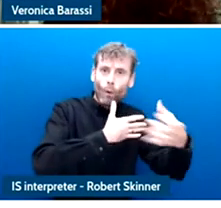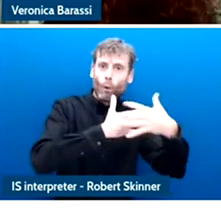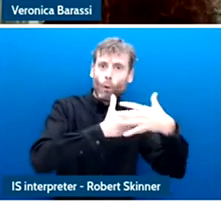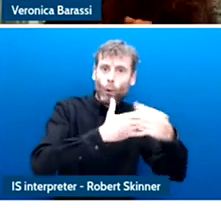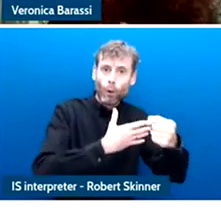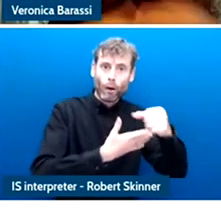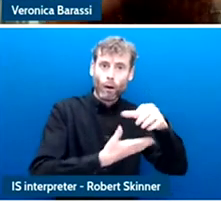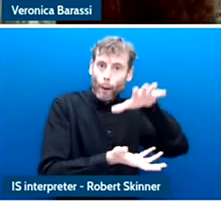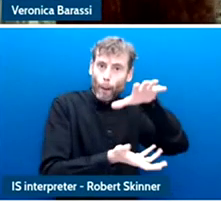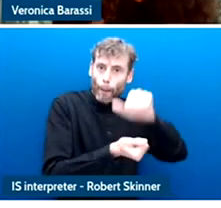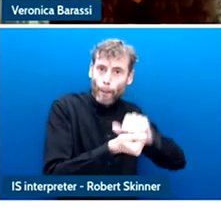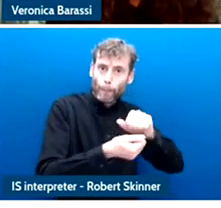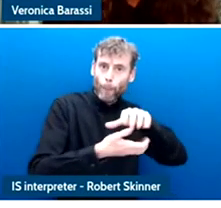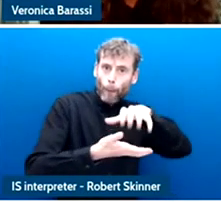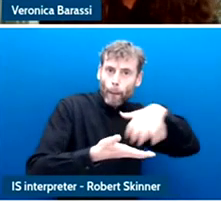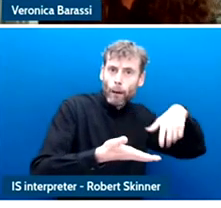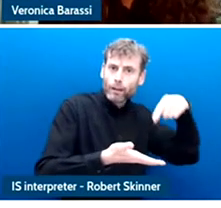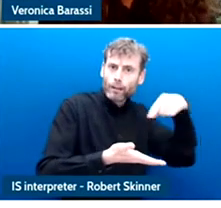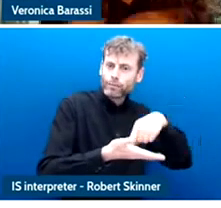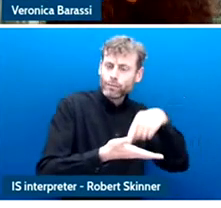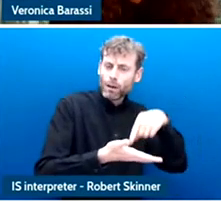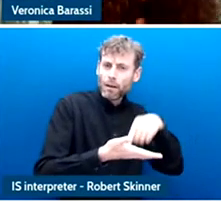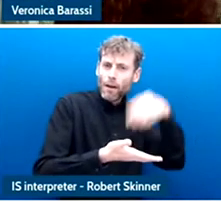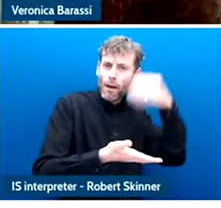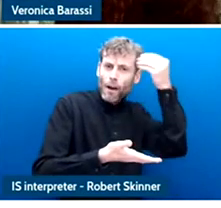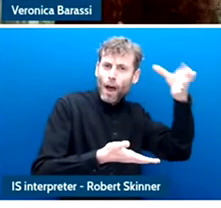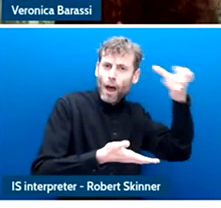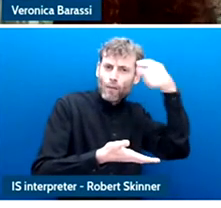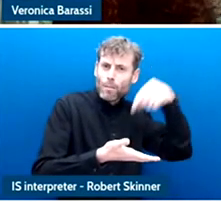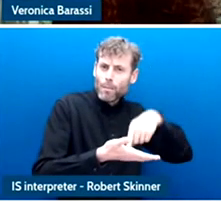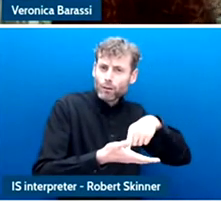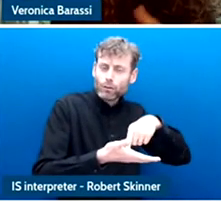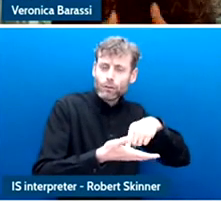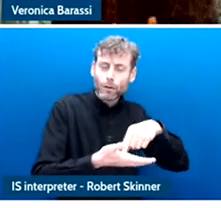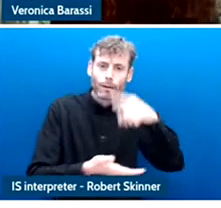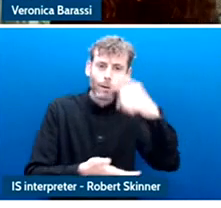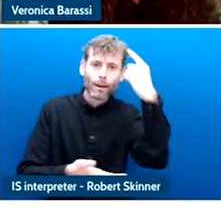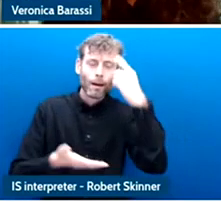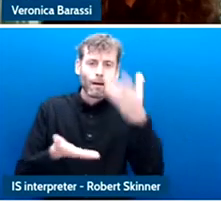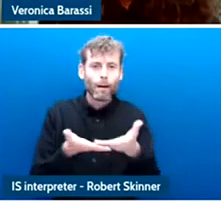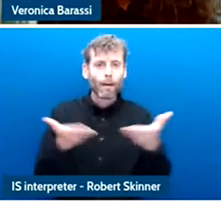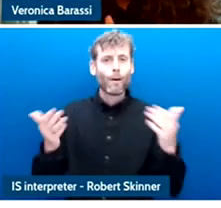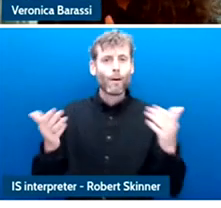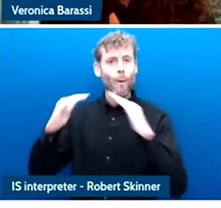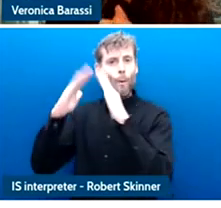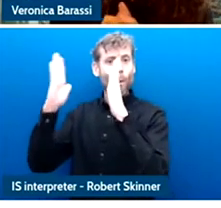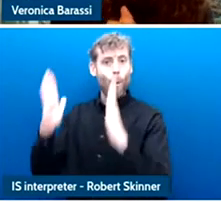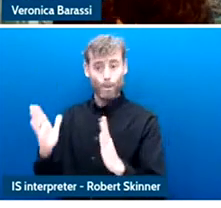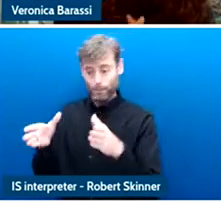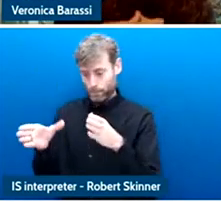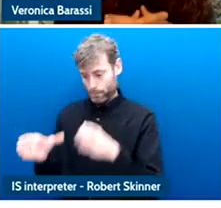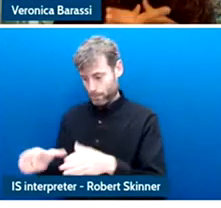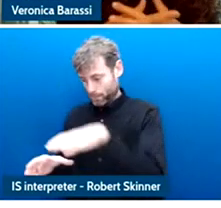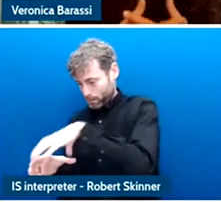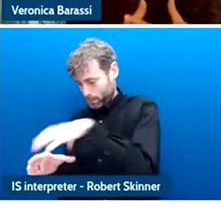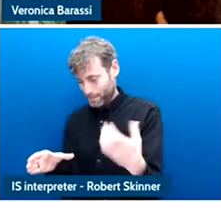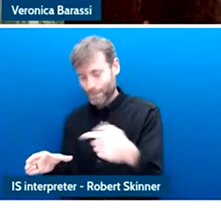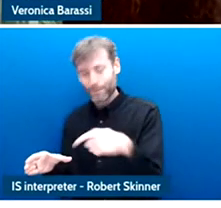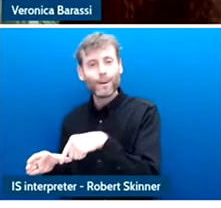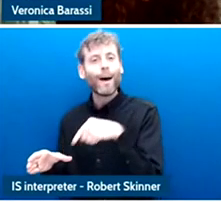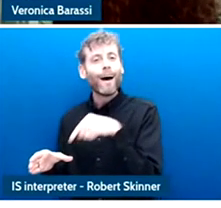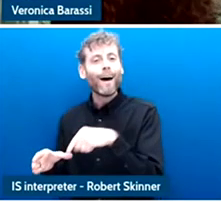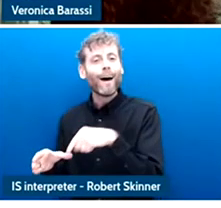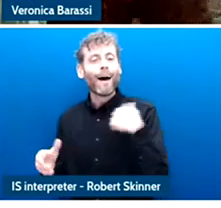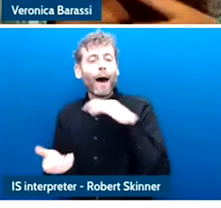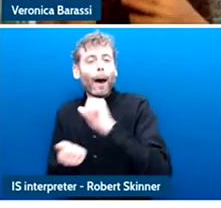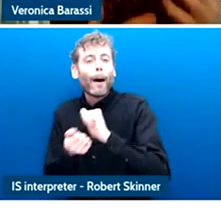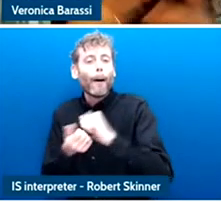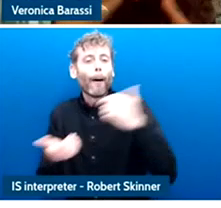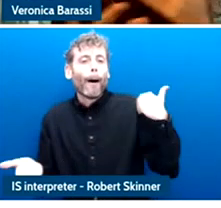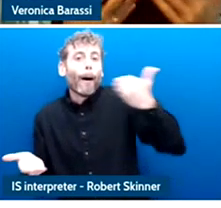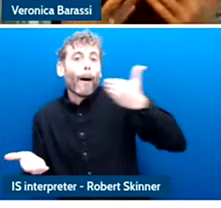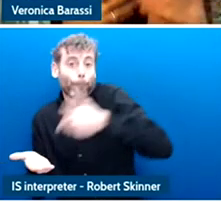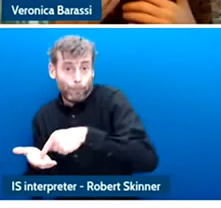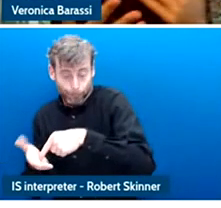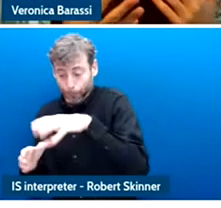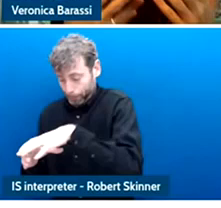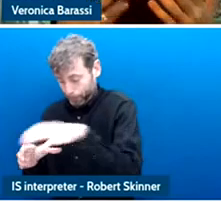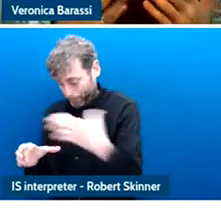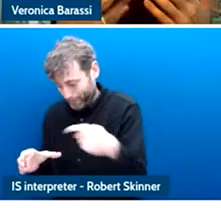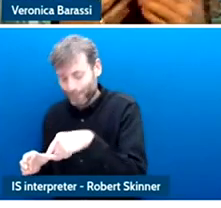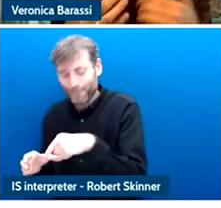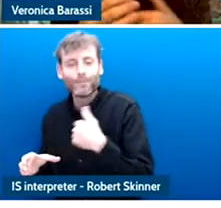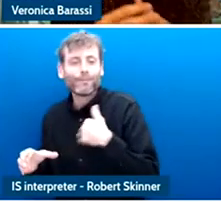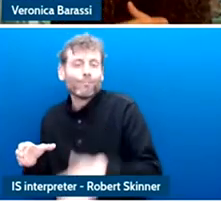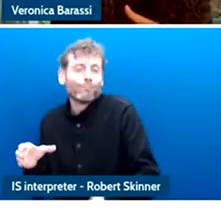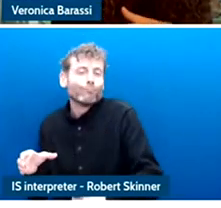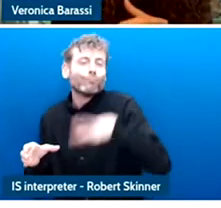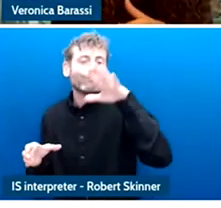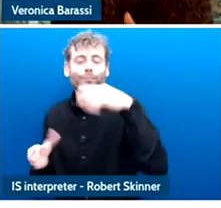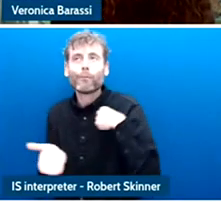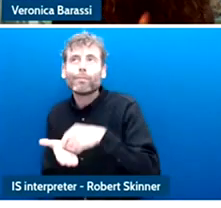And or if there is messages in the box would be in my employers on top interview